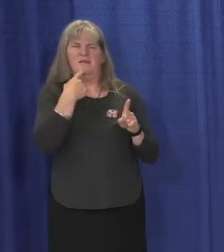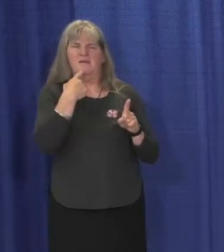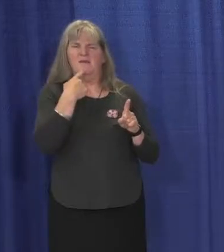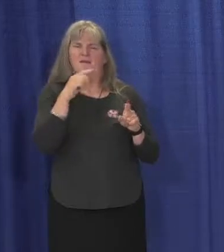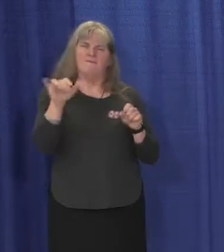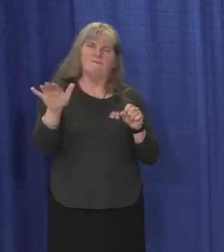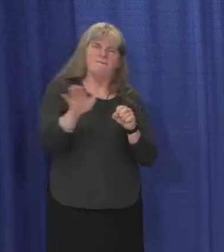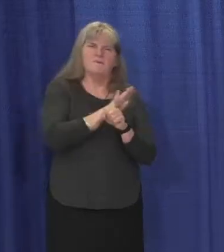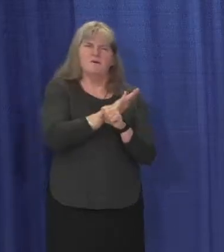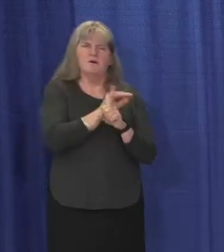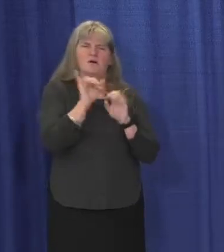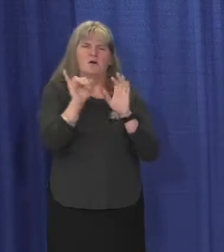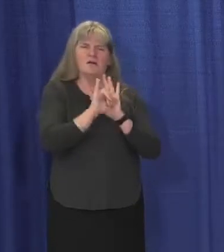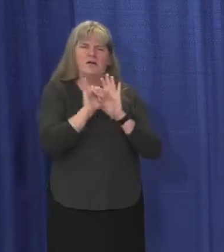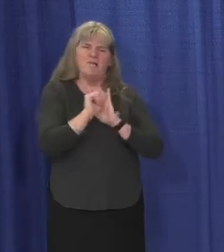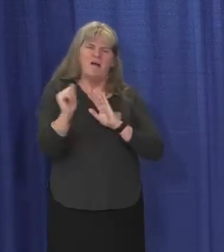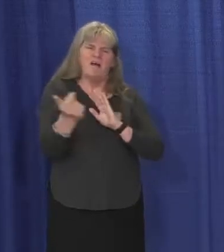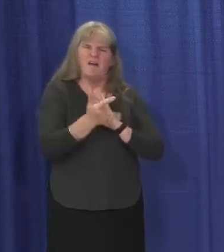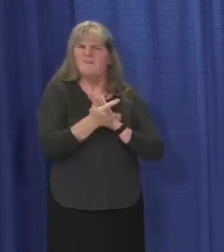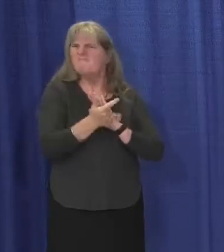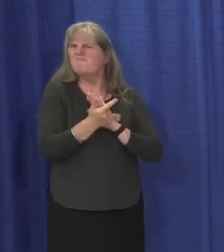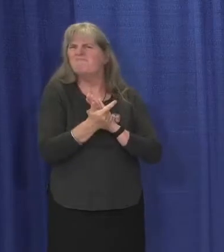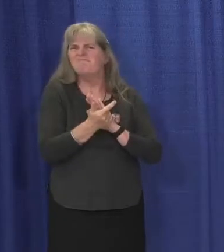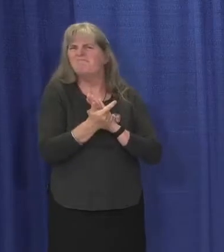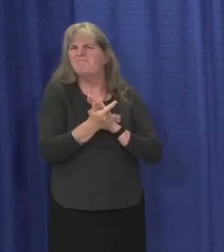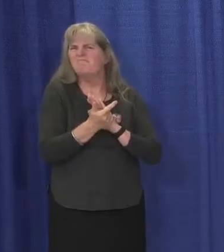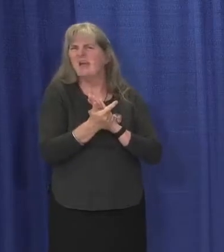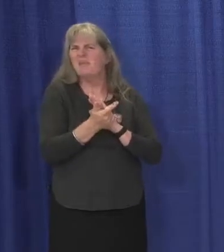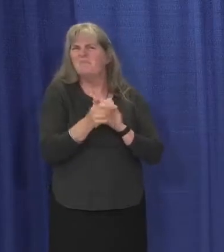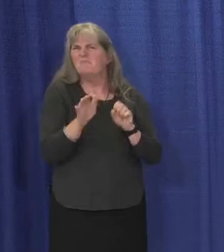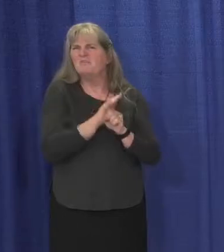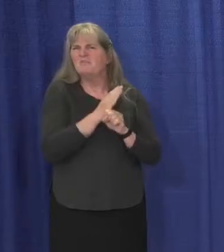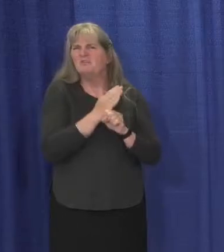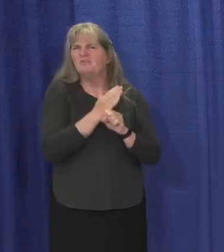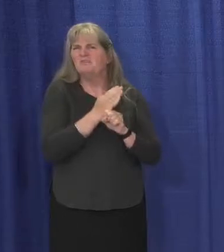bottom Yats of this and we are